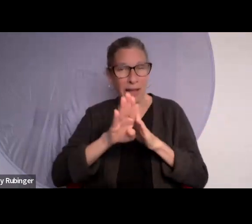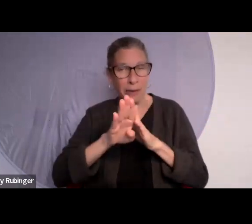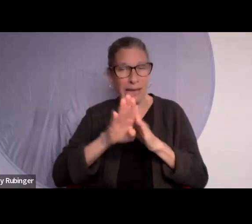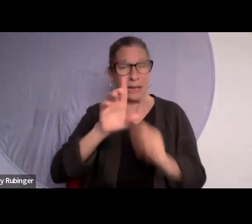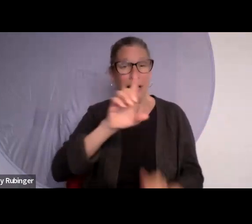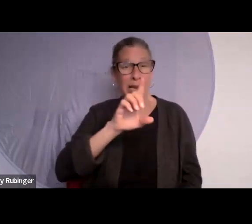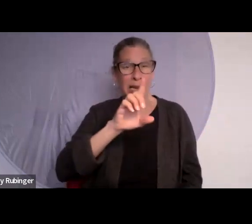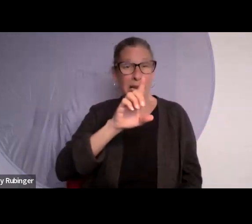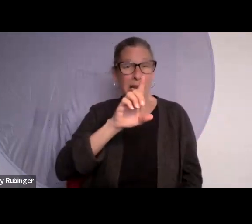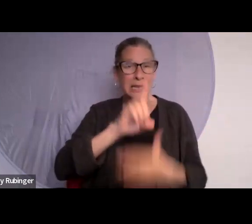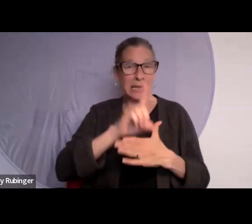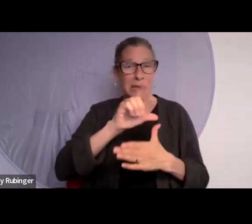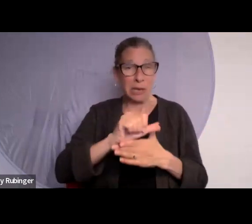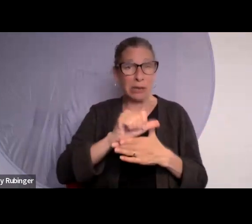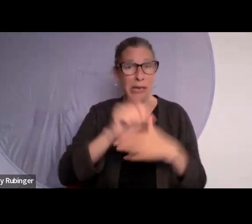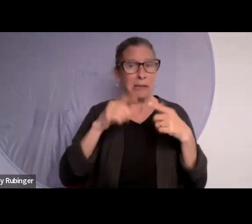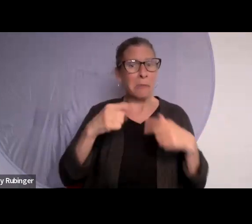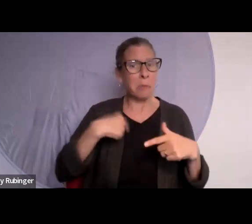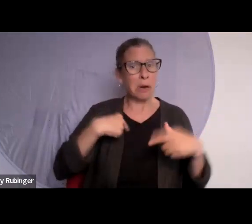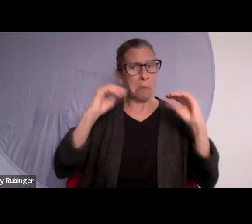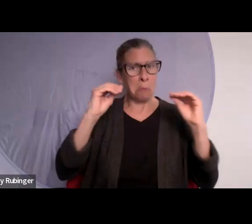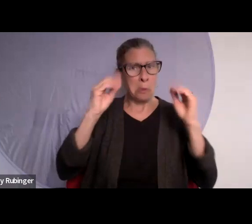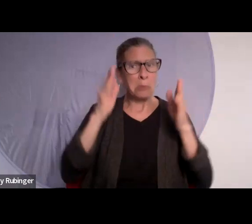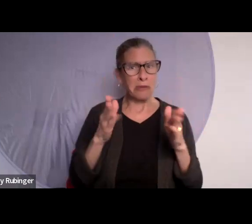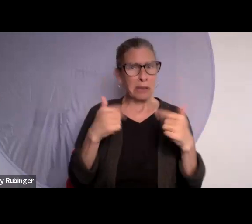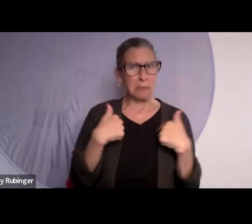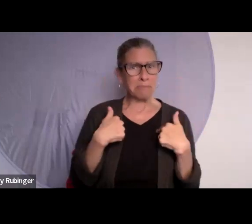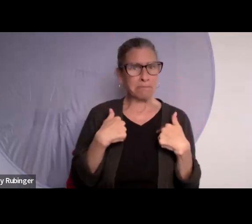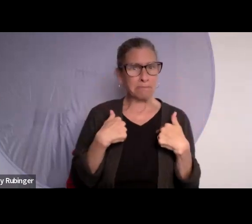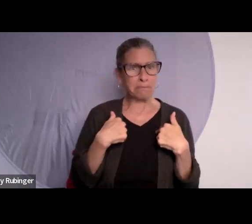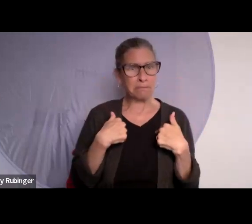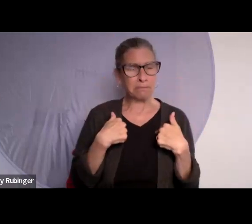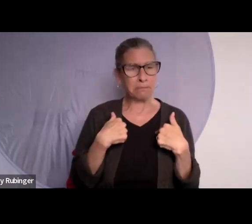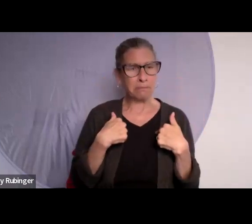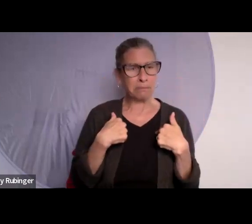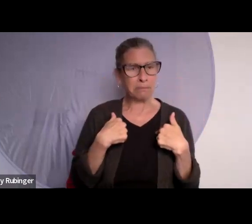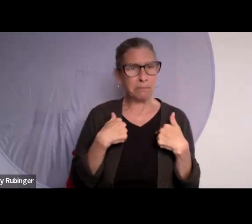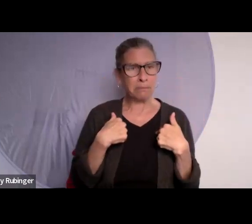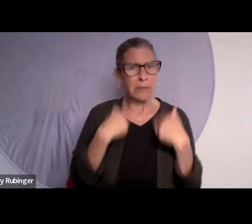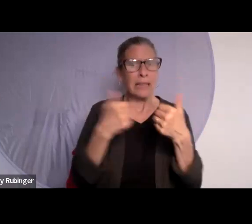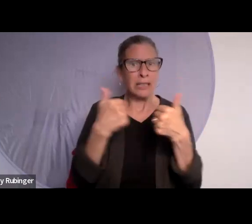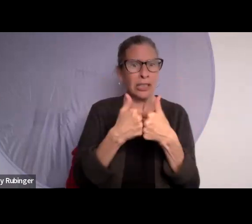time as an adjunct professor challenges was getting documents